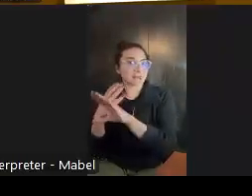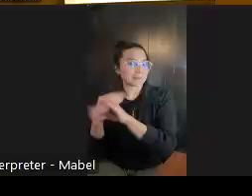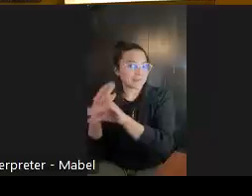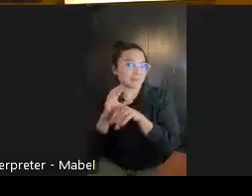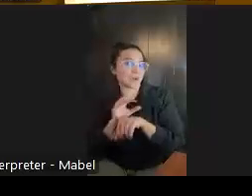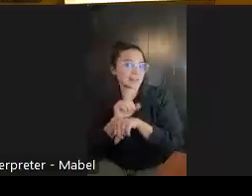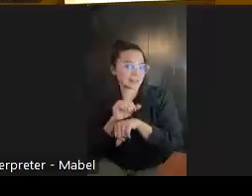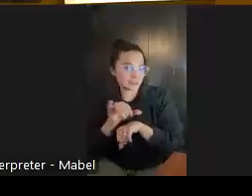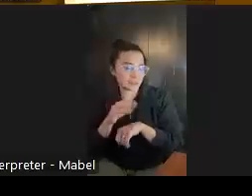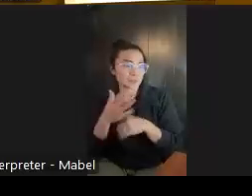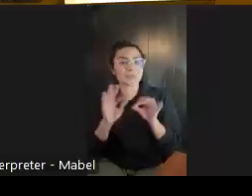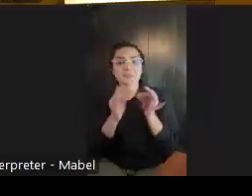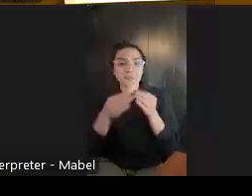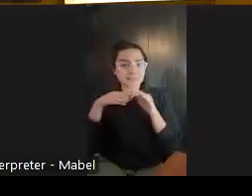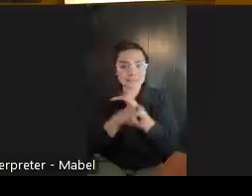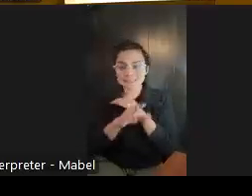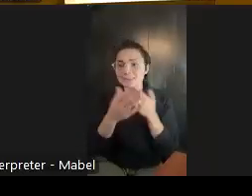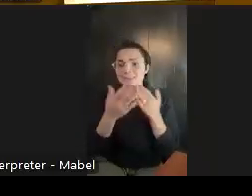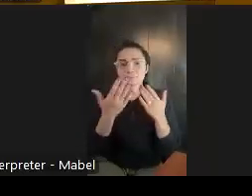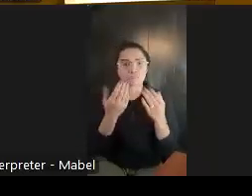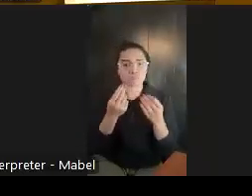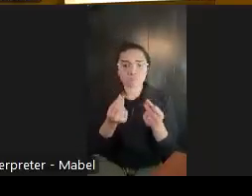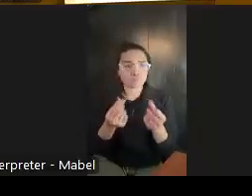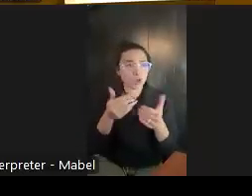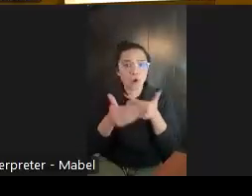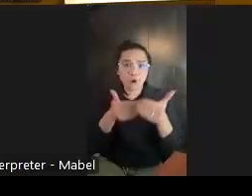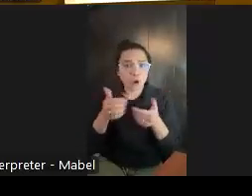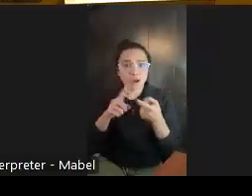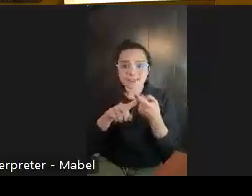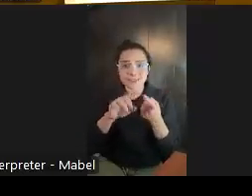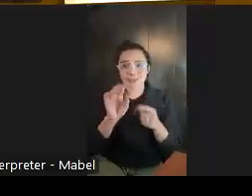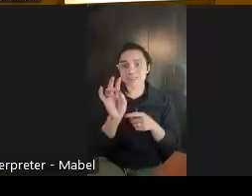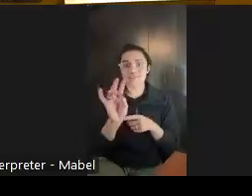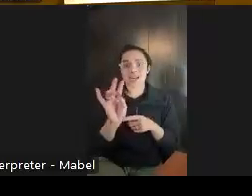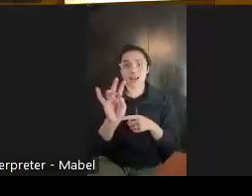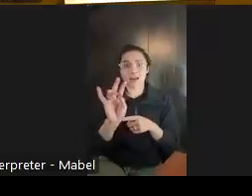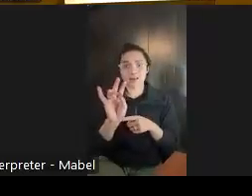and be able to support them all through um 7:00 and with the expansion of the service being 7